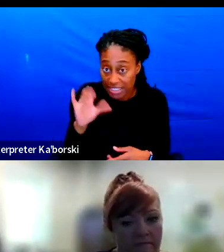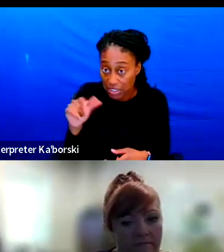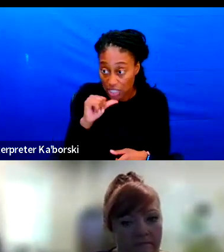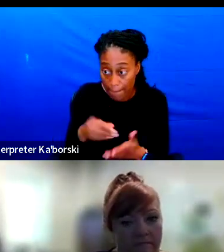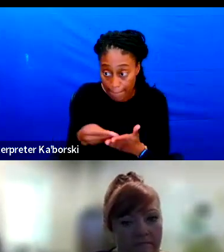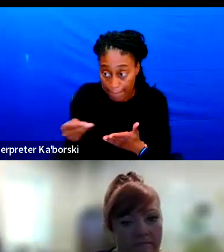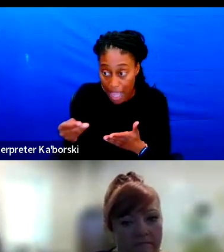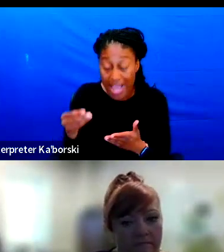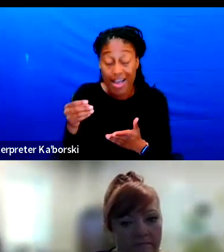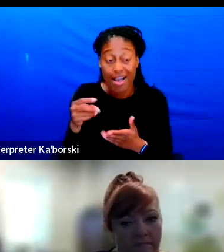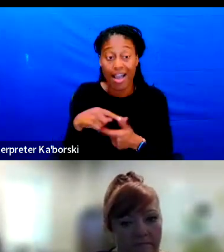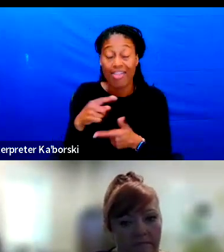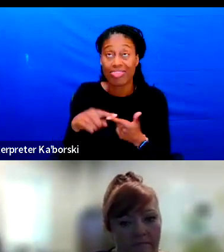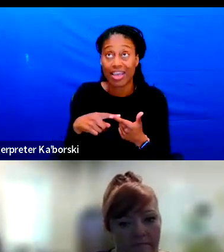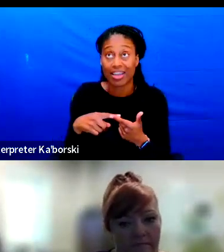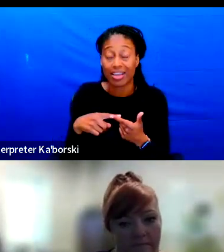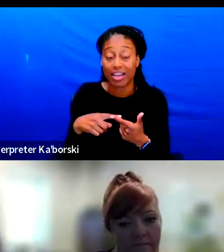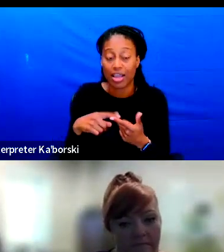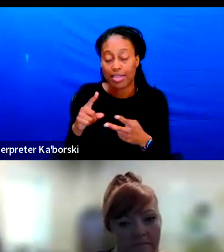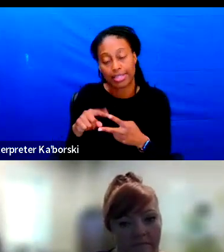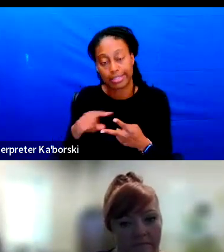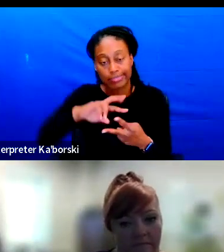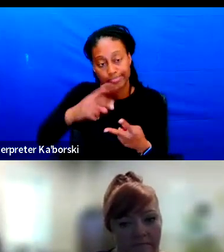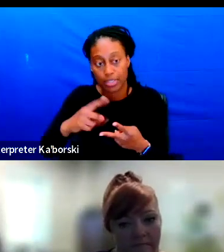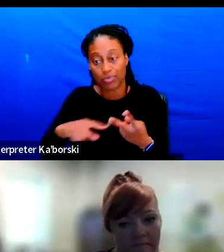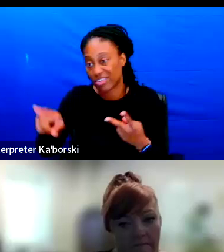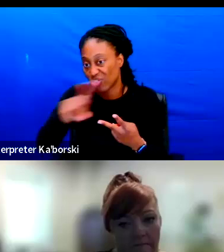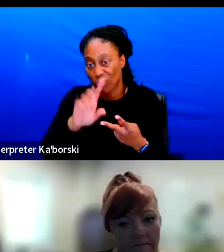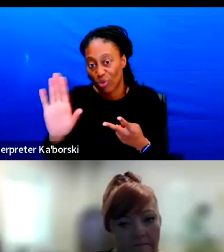Jenise Brassell: and and just to piggyback on what everyone else was saying.